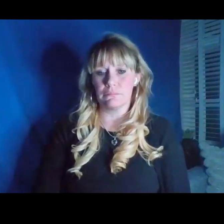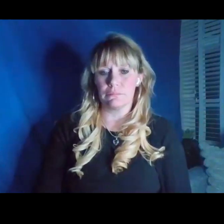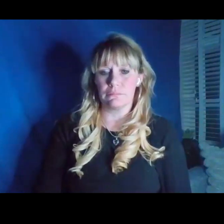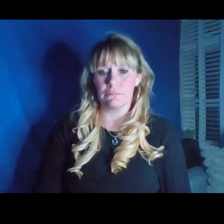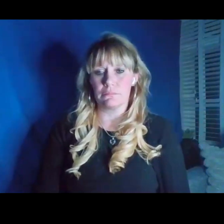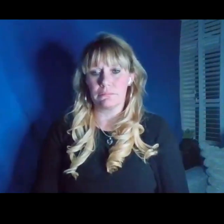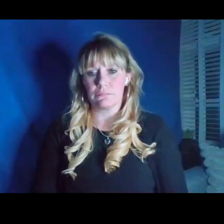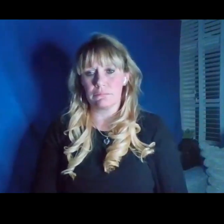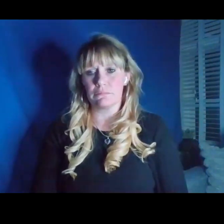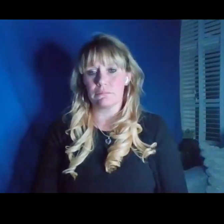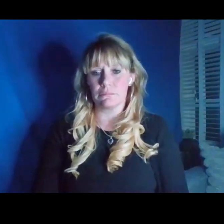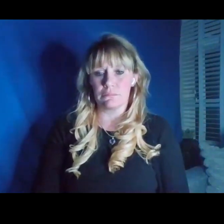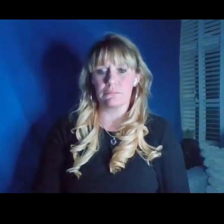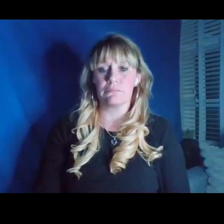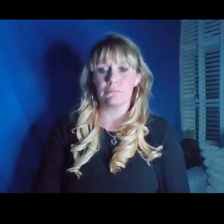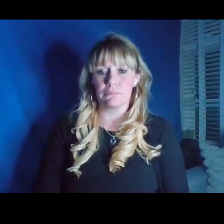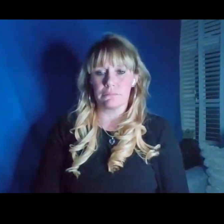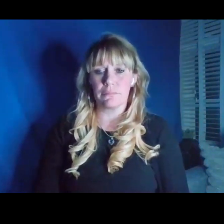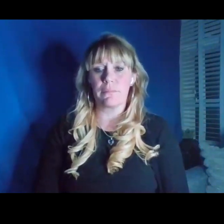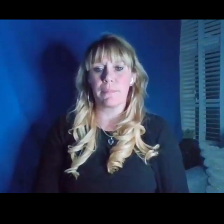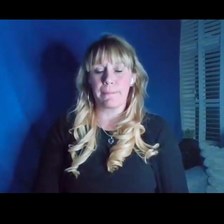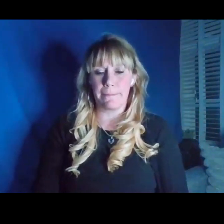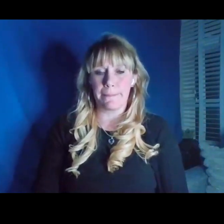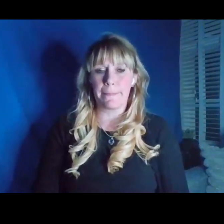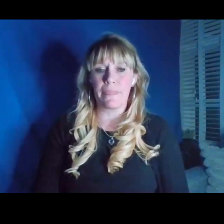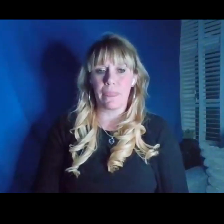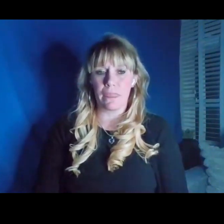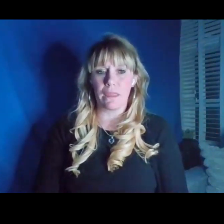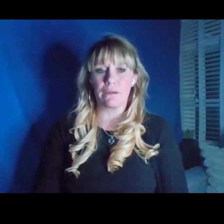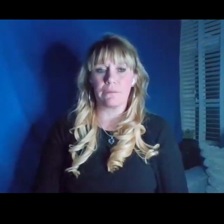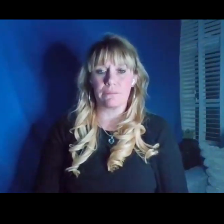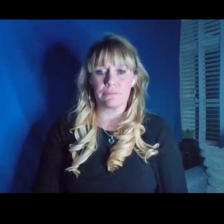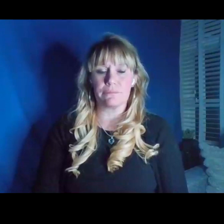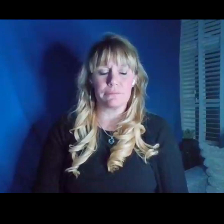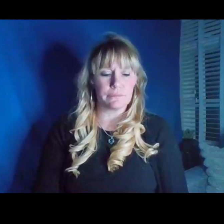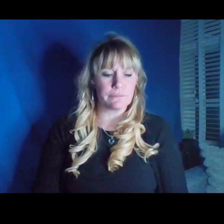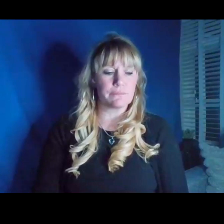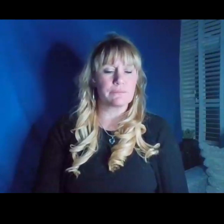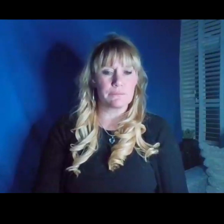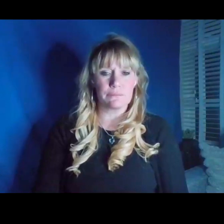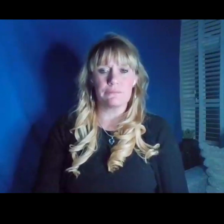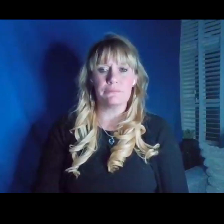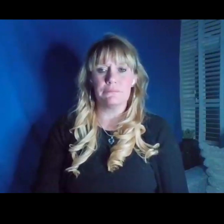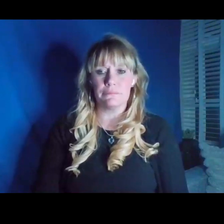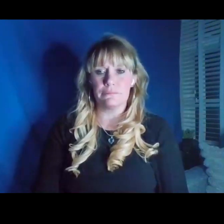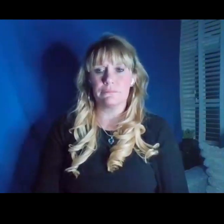to the people we've stopped